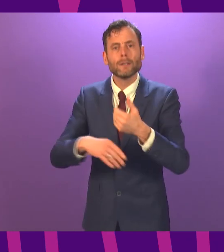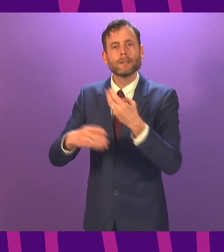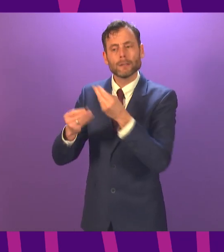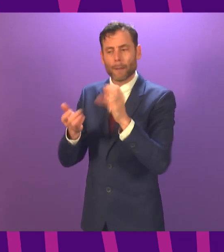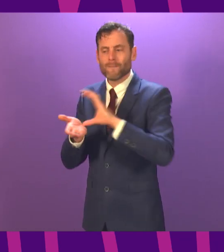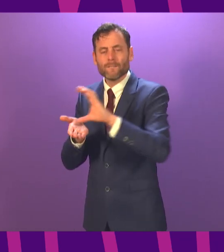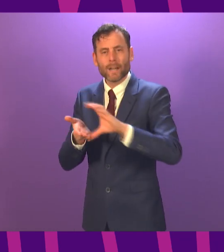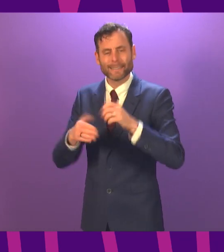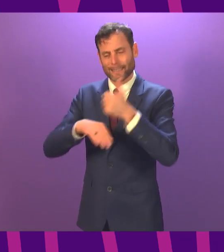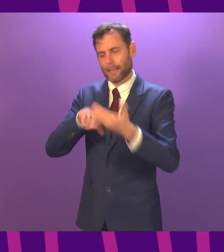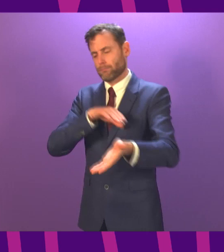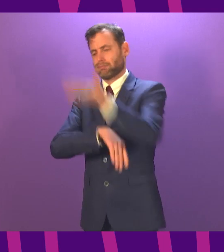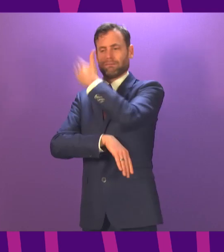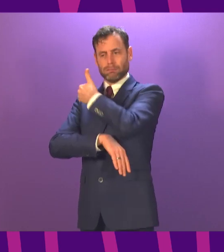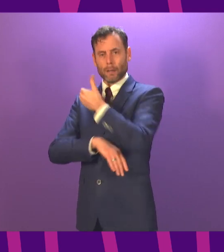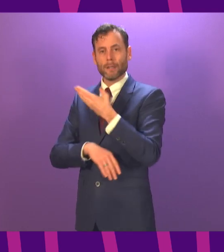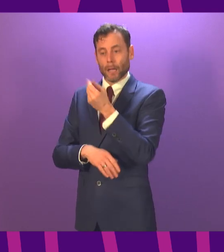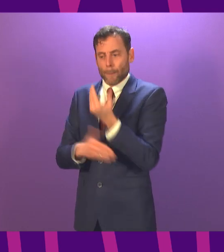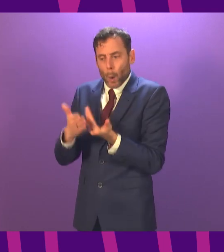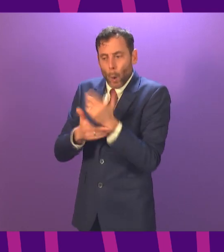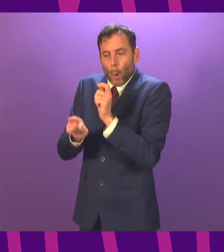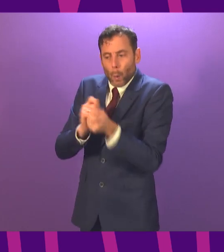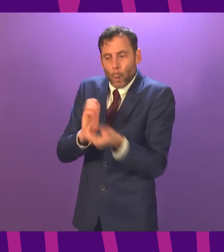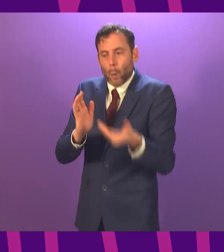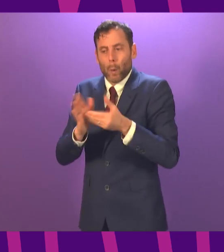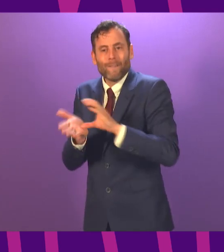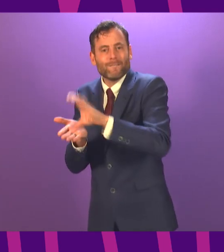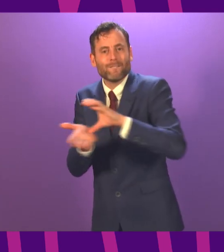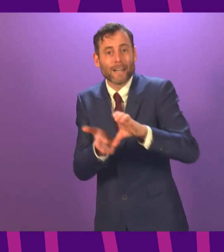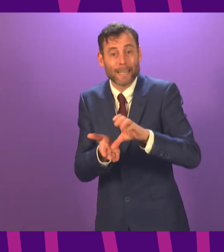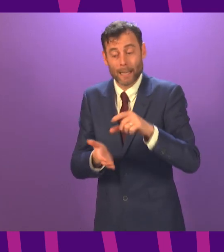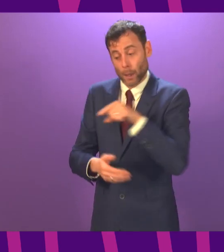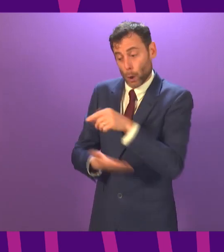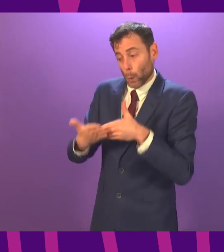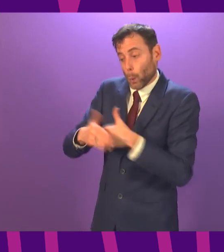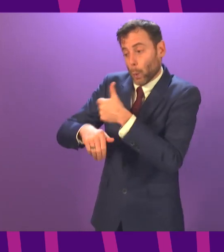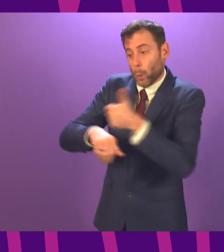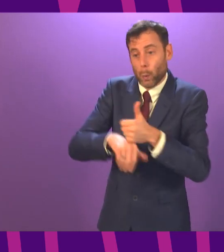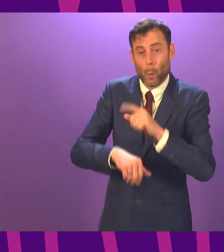others have been announced more recently. I know that businesses that may have been